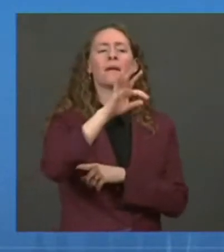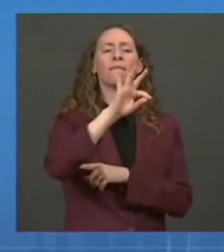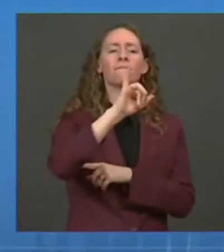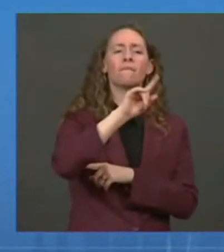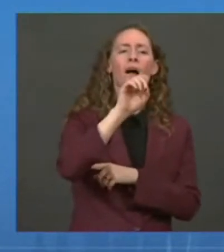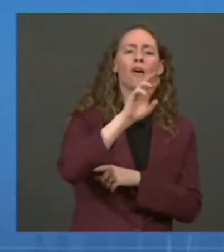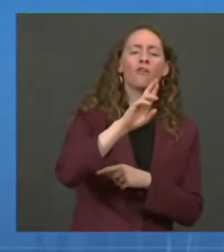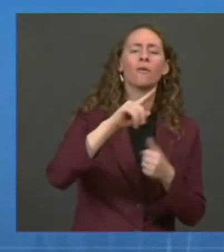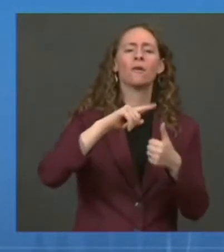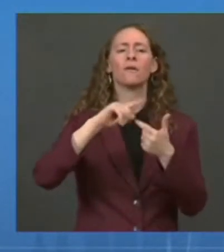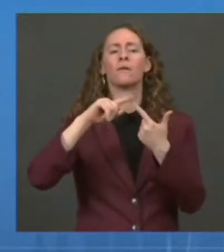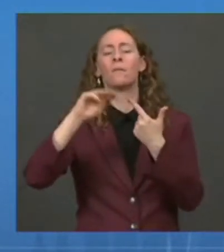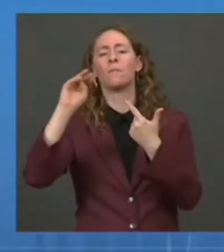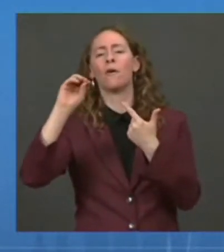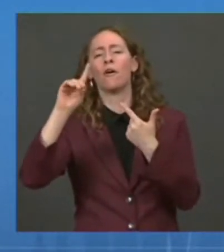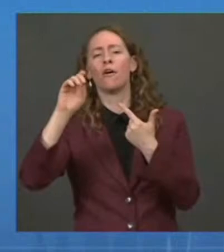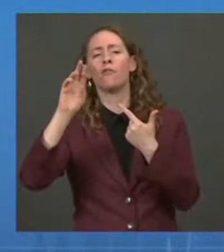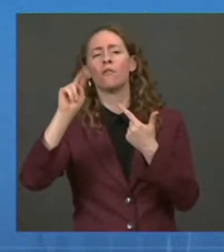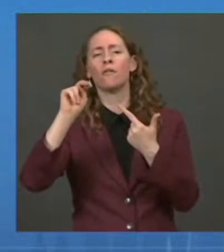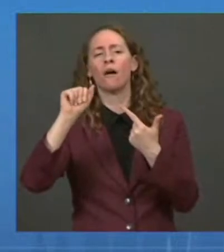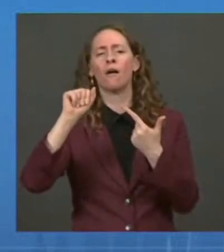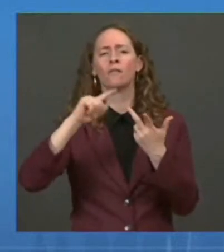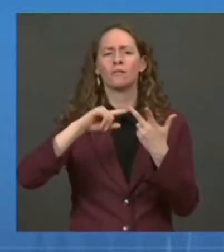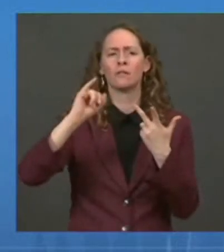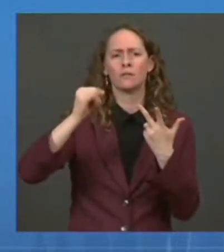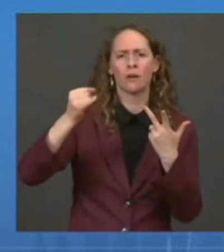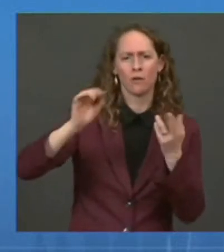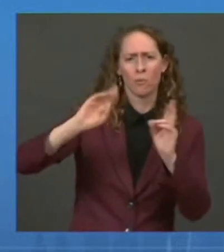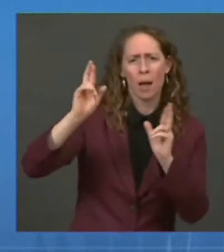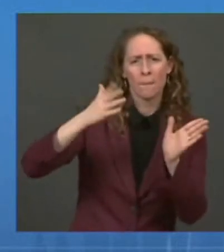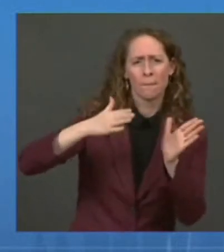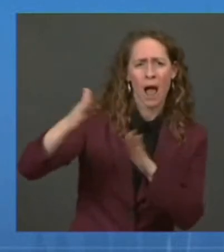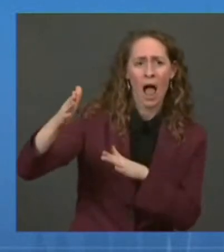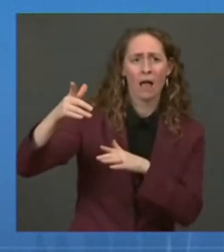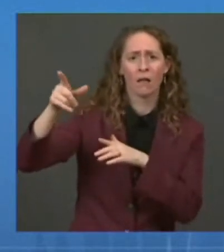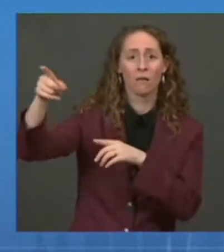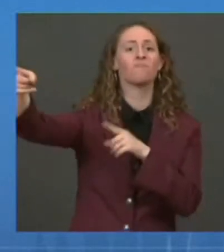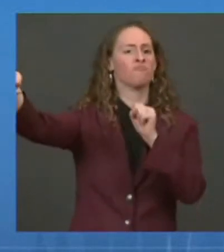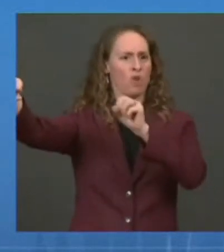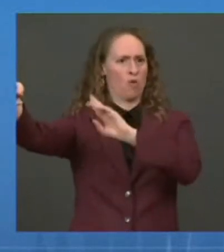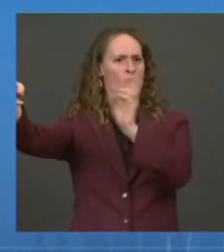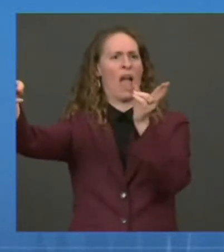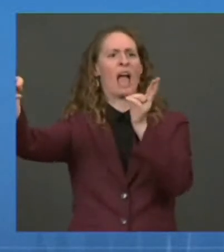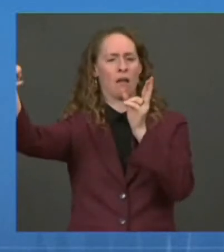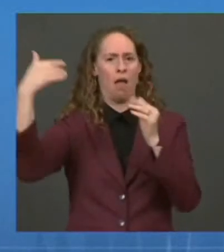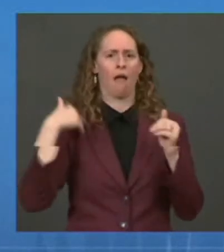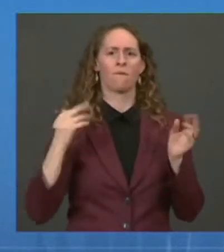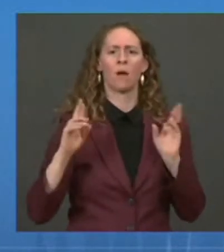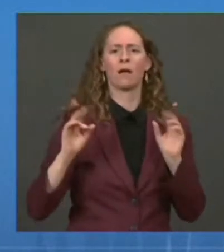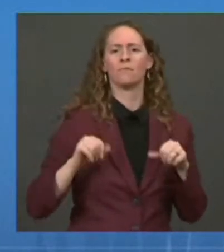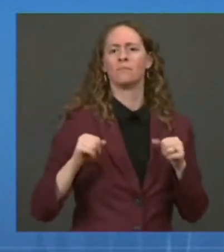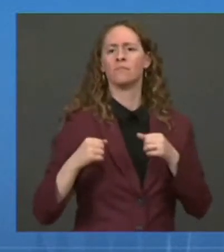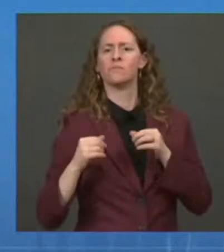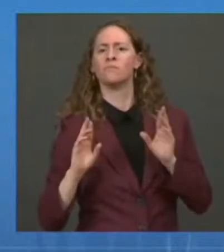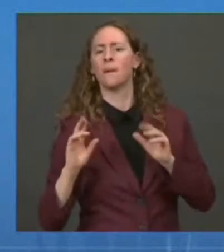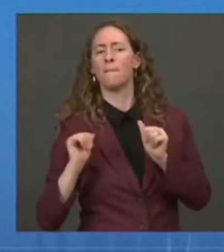PARTICULARLY OBVIOUSLY MODERNA PFIZER AND J & J ON WHAT THEIR PLANS ARE AND THEY DO HAVE PLANS THAT HAVE MULTIPLE